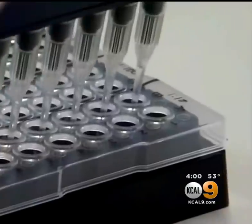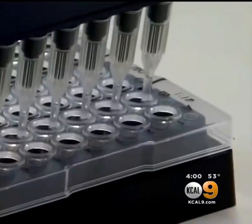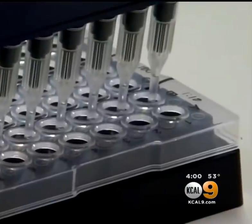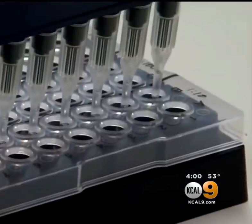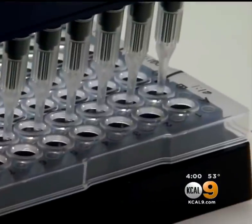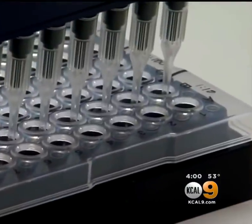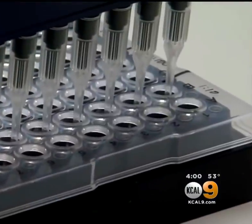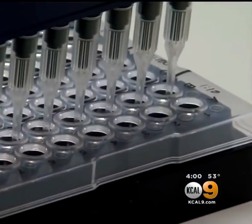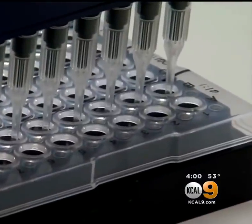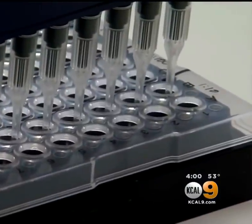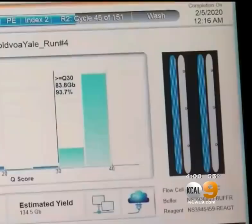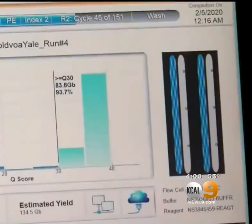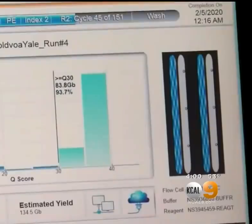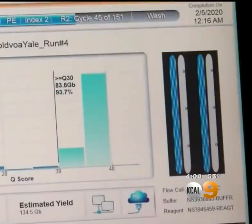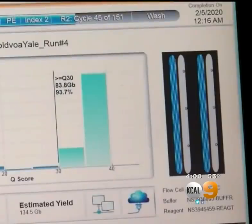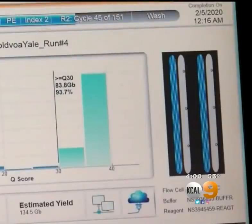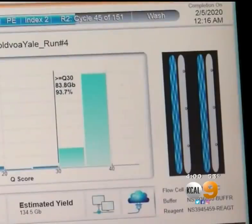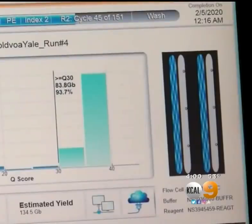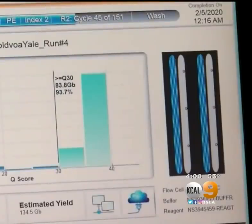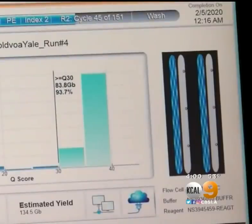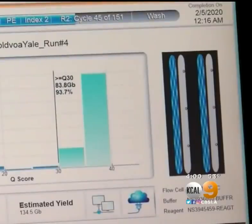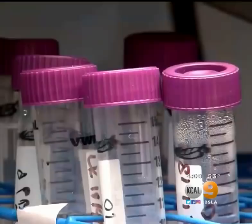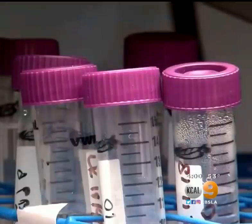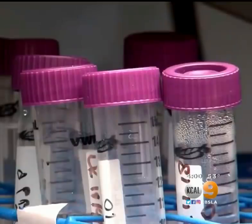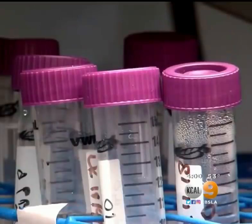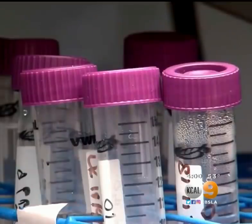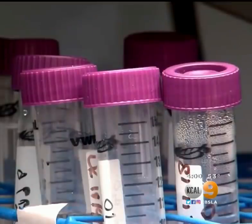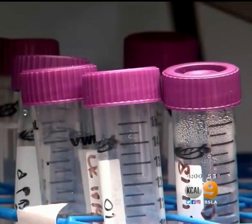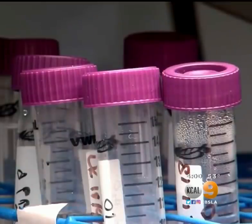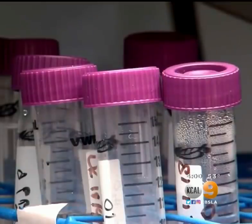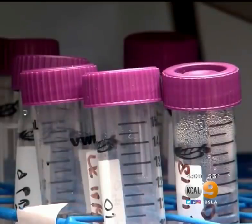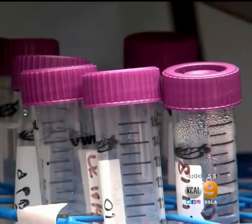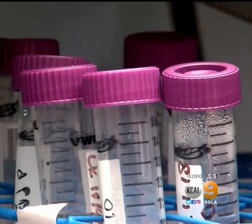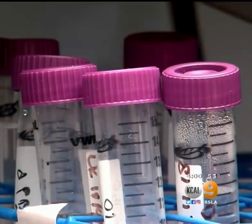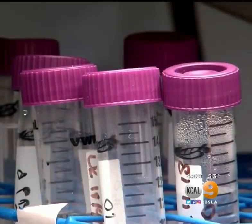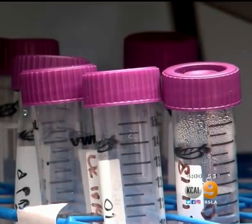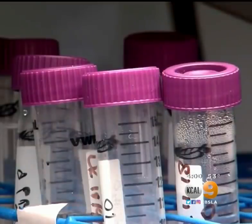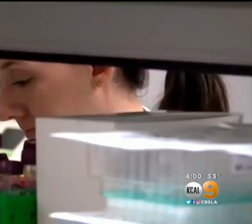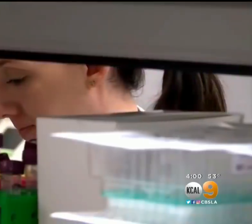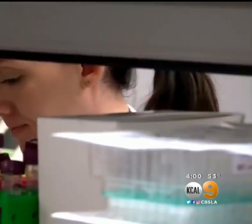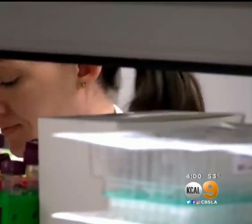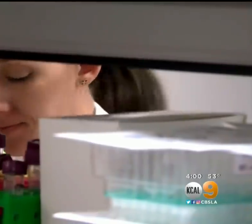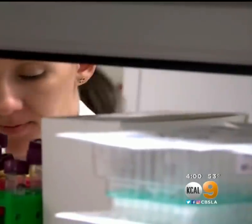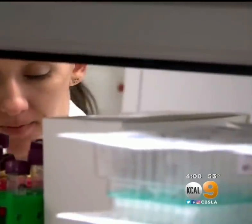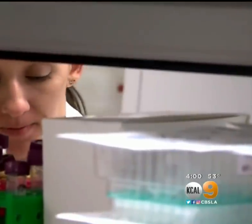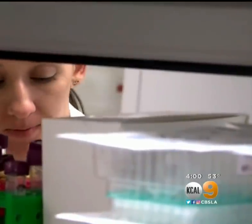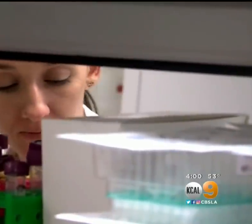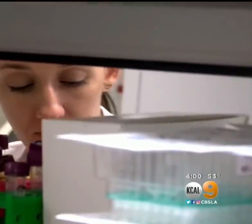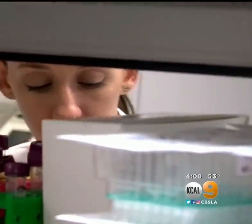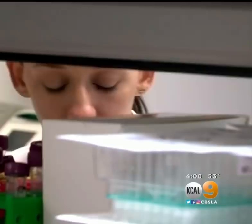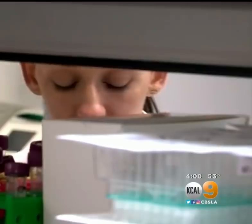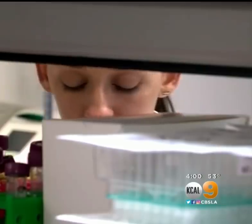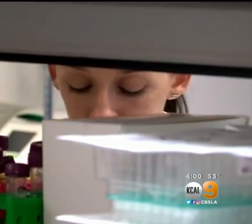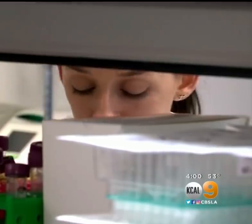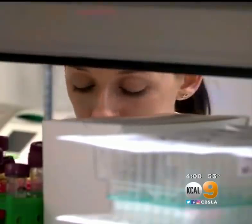COUNTY OF HAVING AN EXPLOSION OF CASES BECAUSE WE DIDN'T TAKE ACTION. THAT WILL NOT HAPPEN HERE. PARKER DR. FARRAR SAID MORE TEST